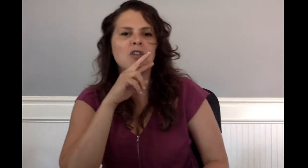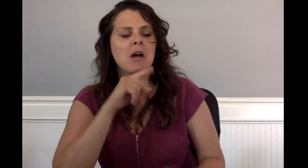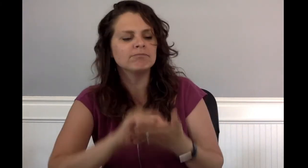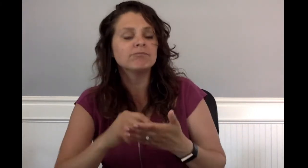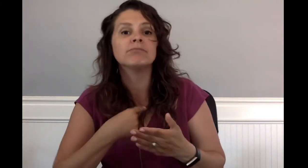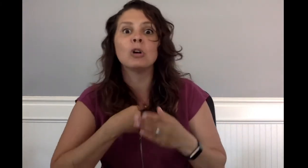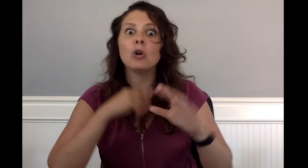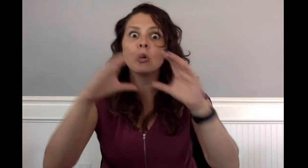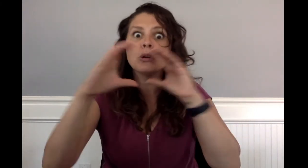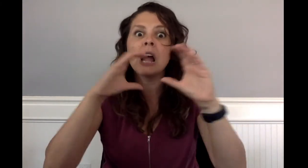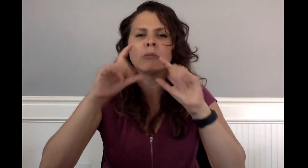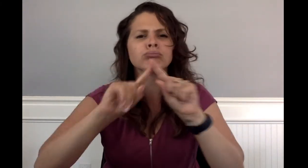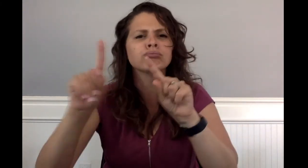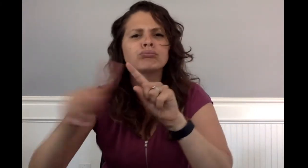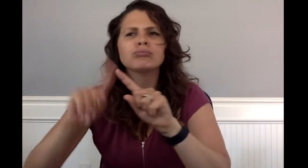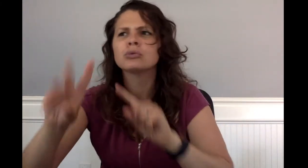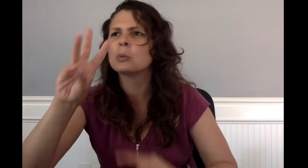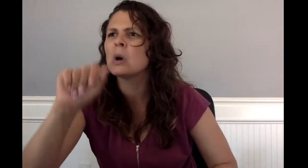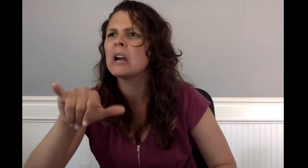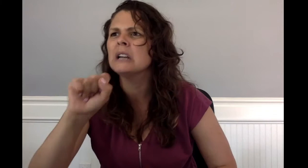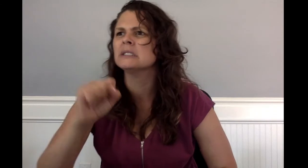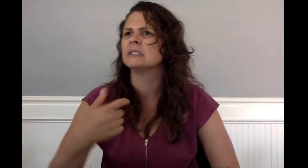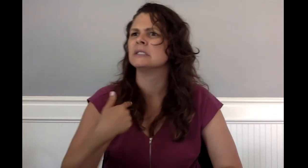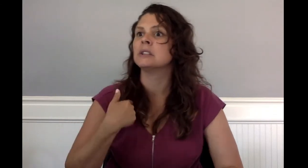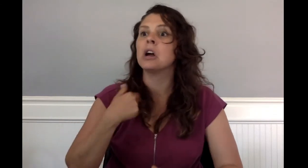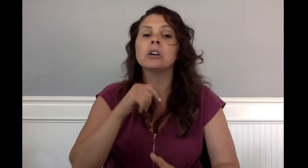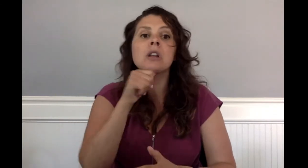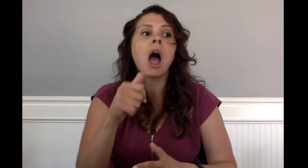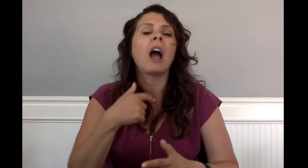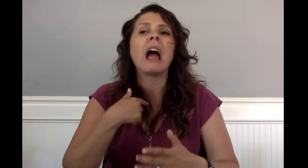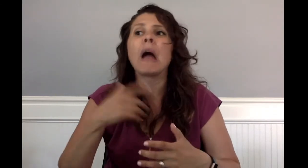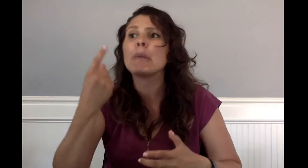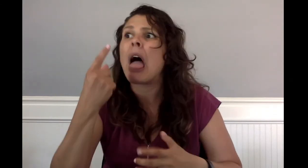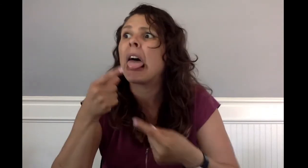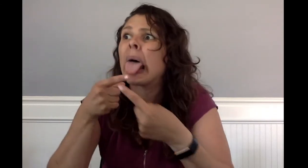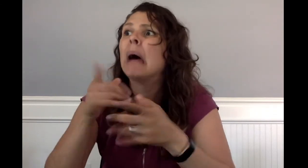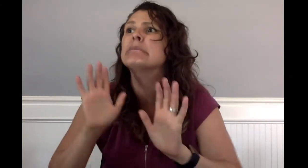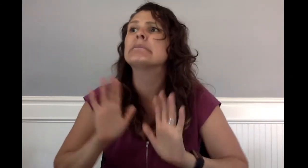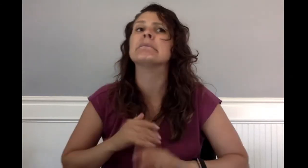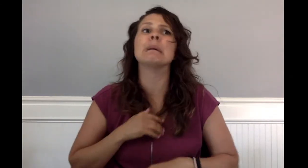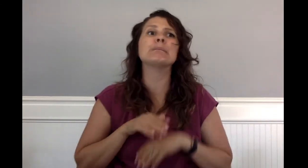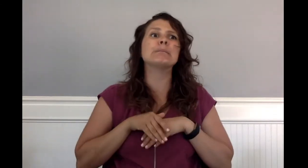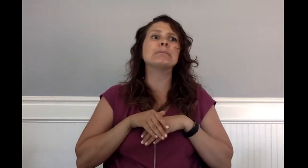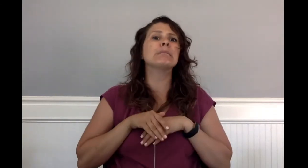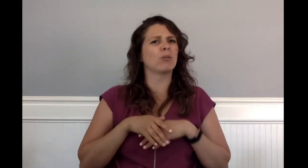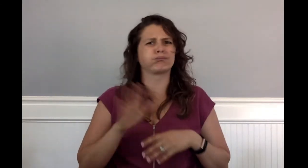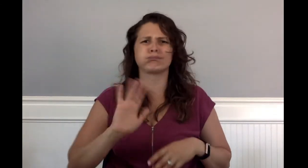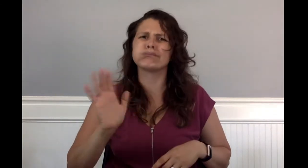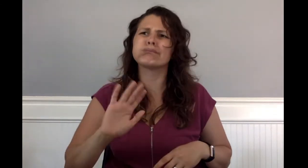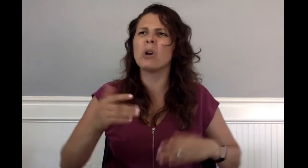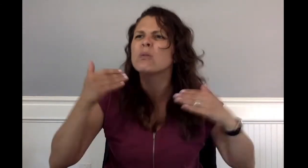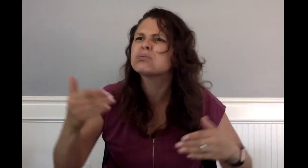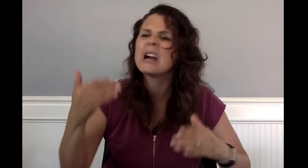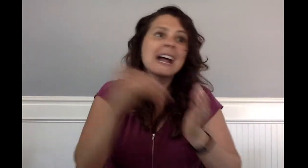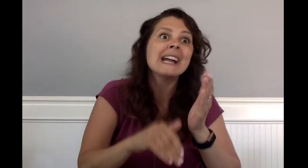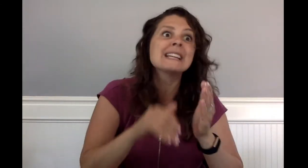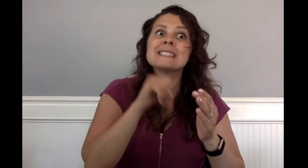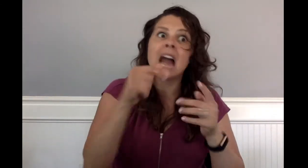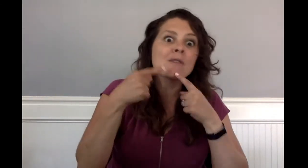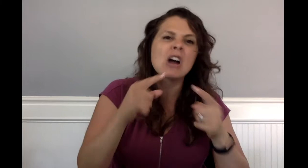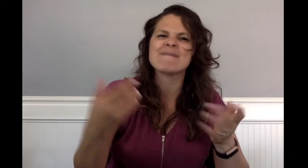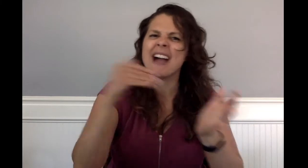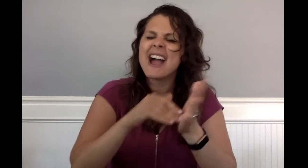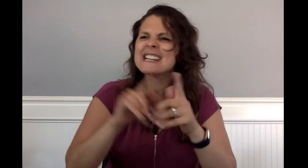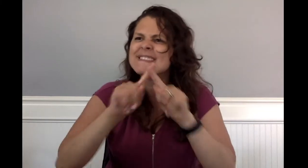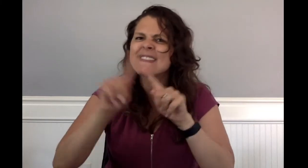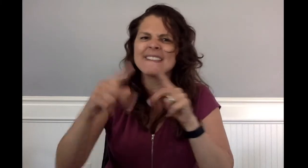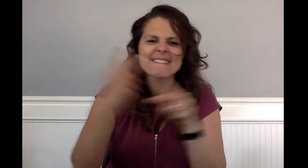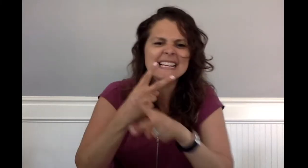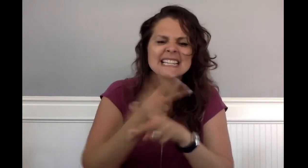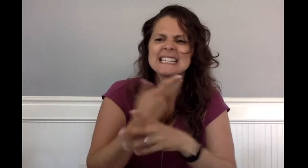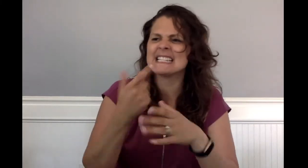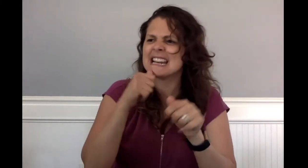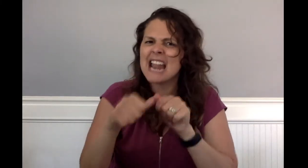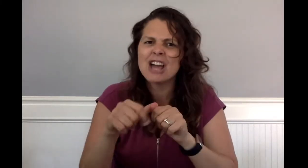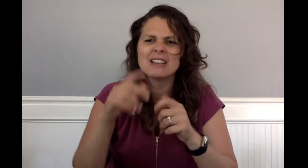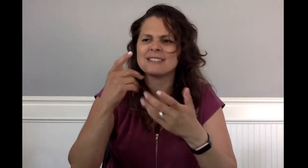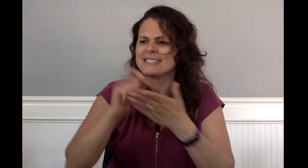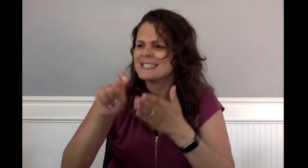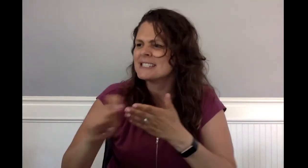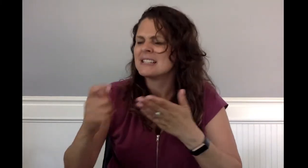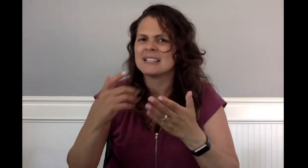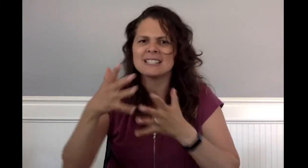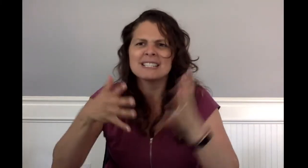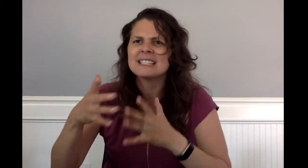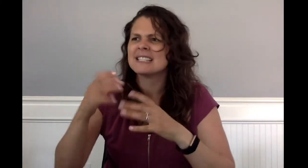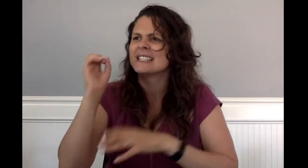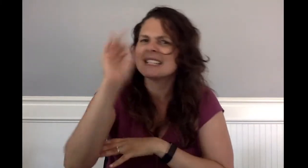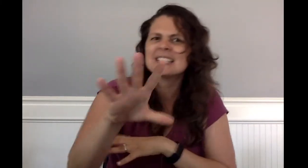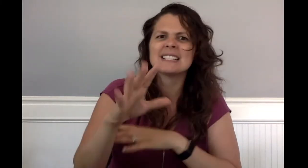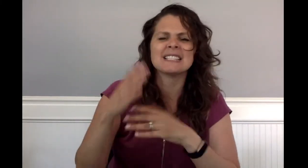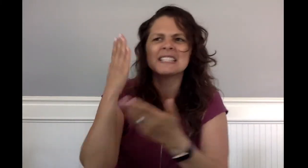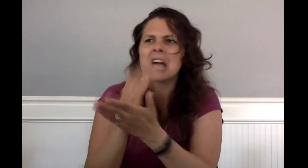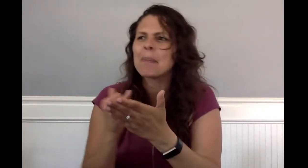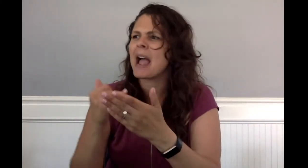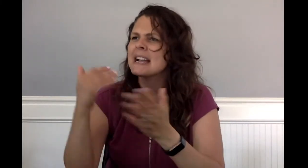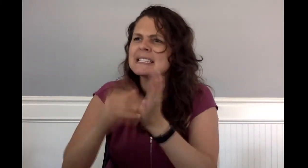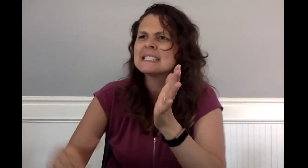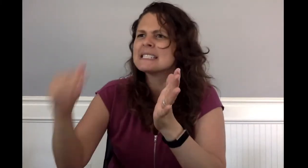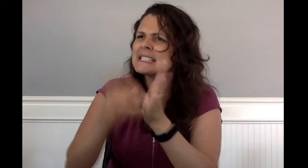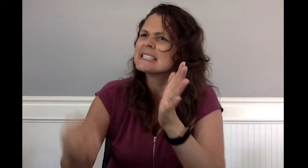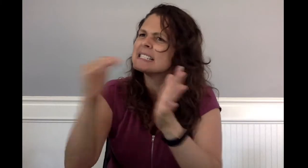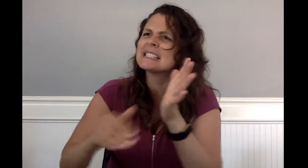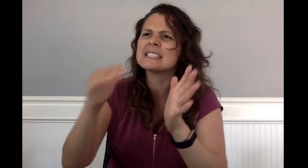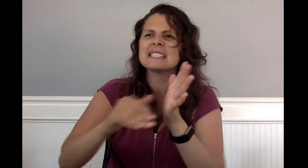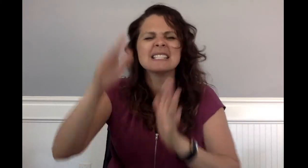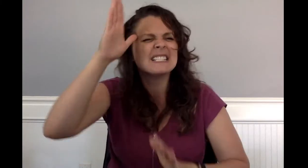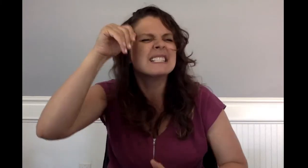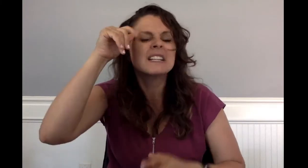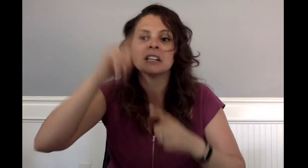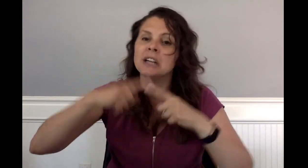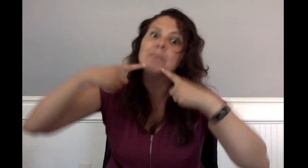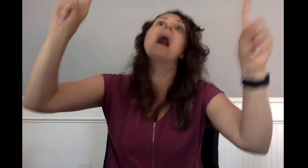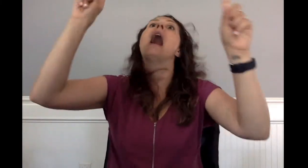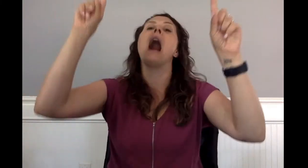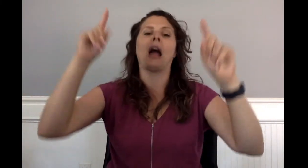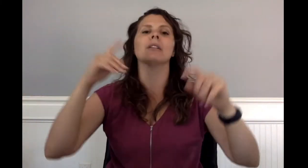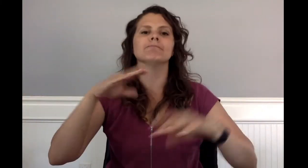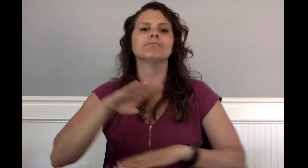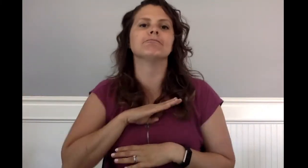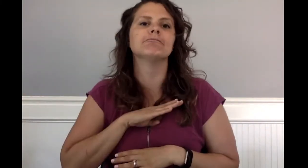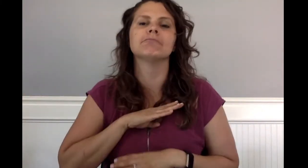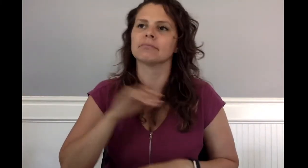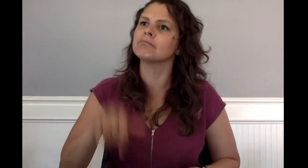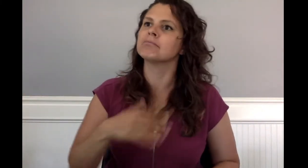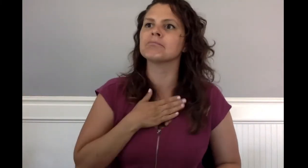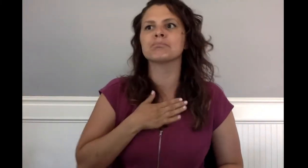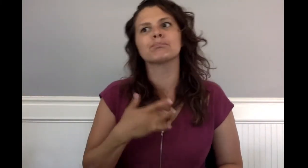“I communicate in any way possible. And I don’t stop until I get what I want!”